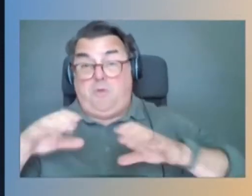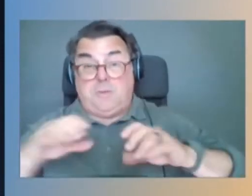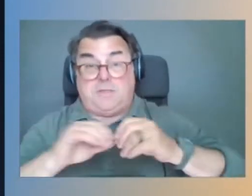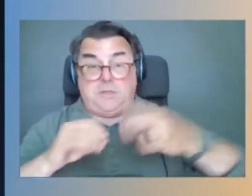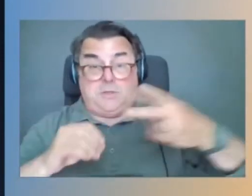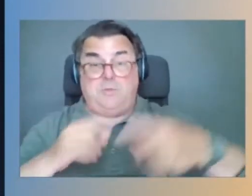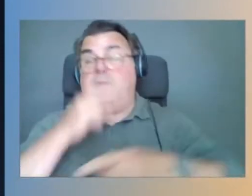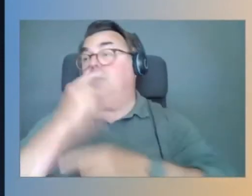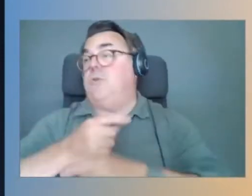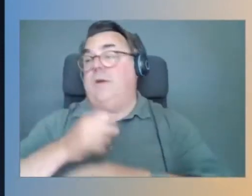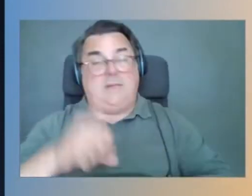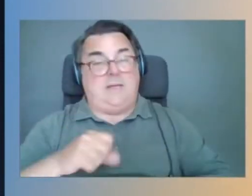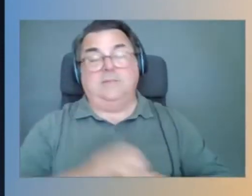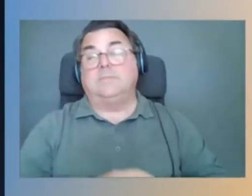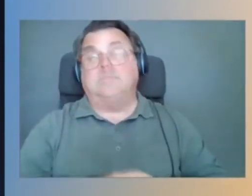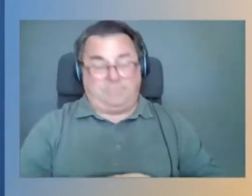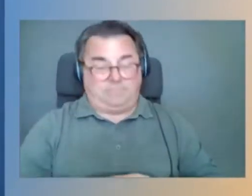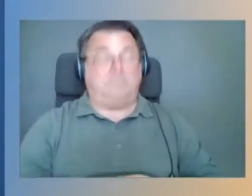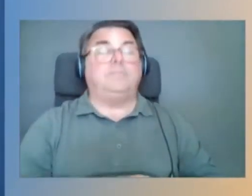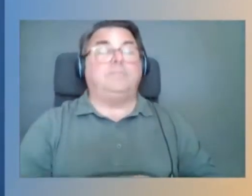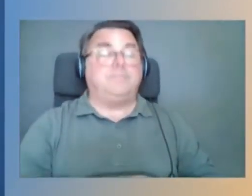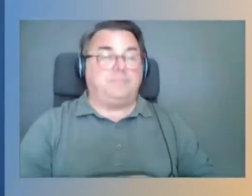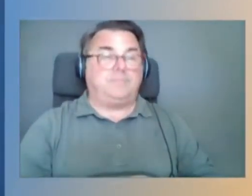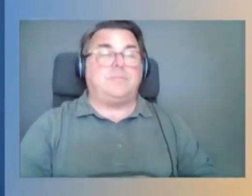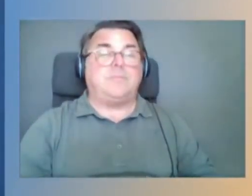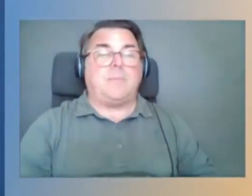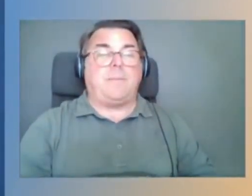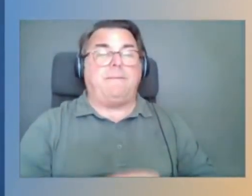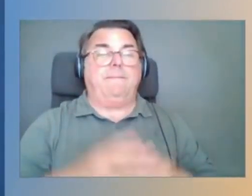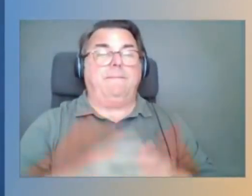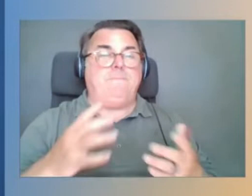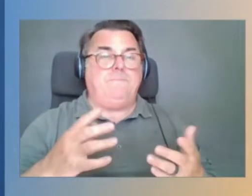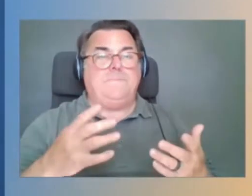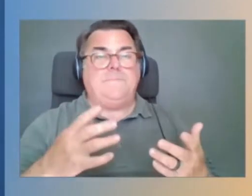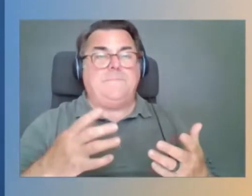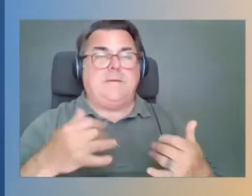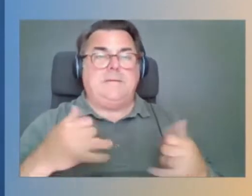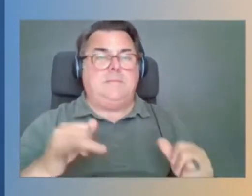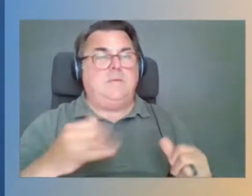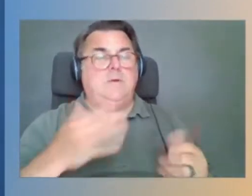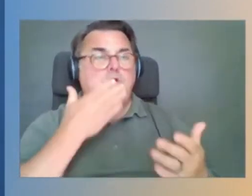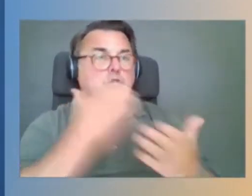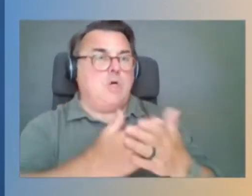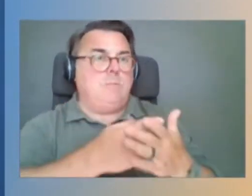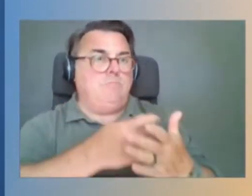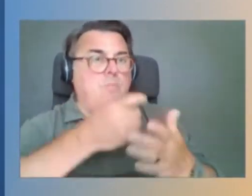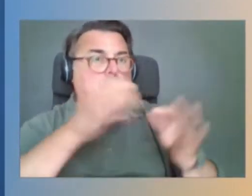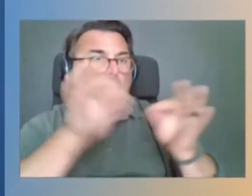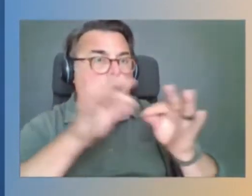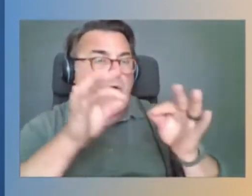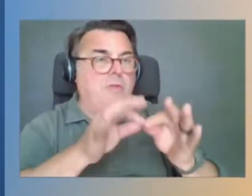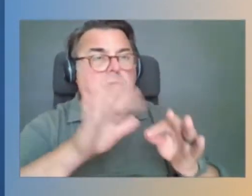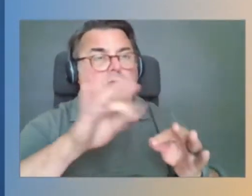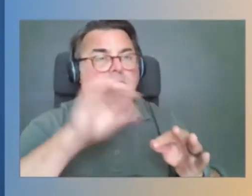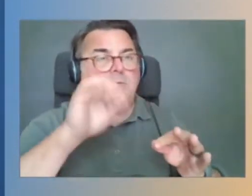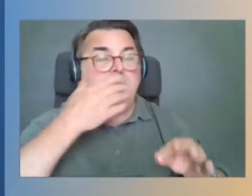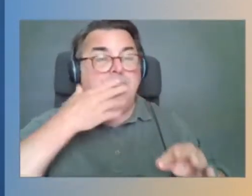Yeah, so still very good price performance, 25% better overall performance than Graviton2.